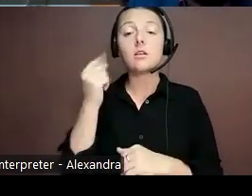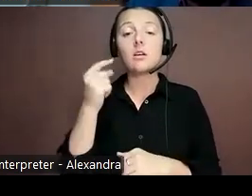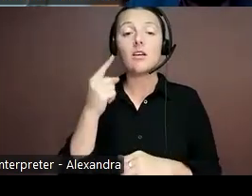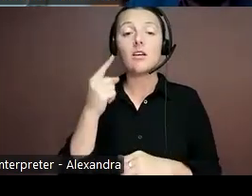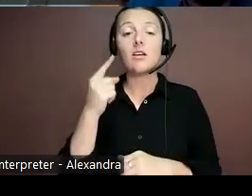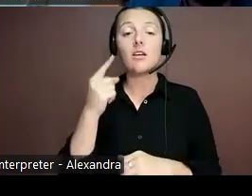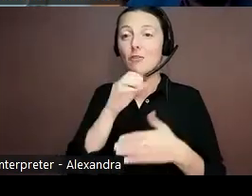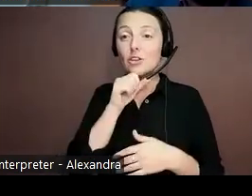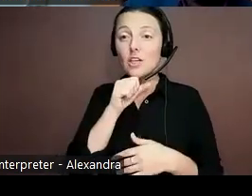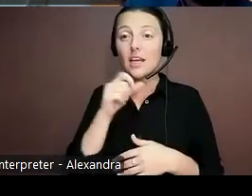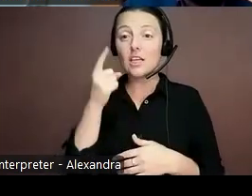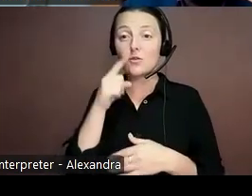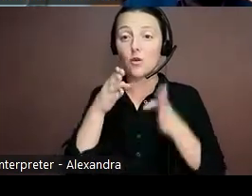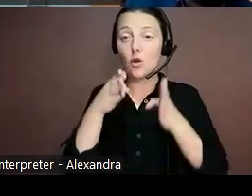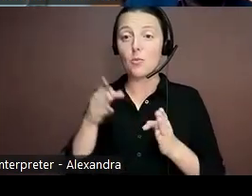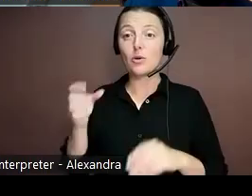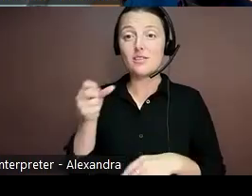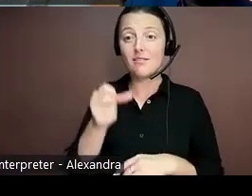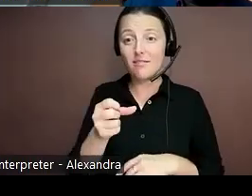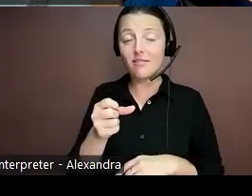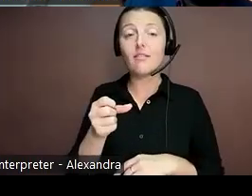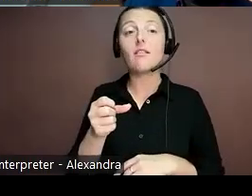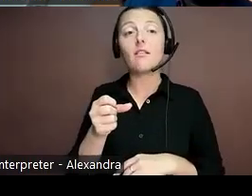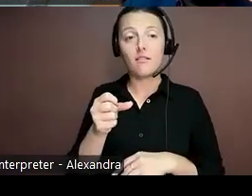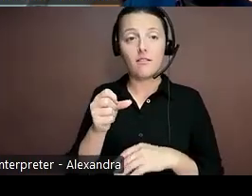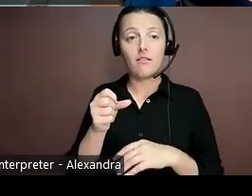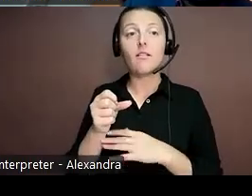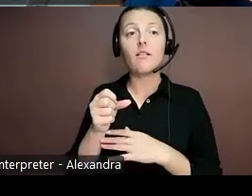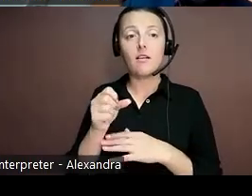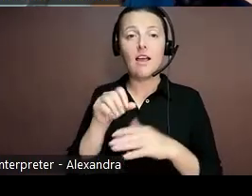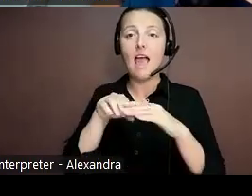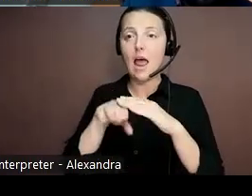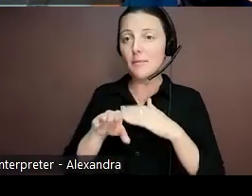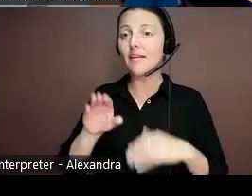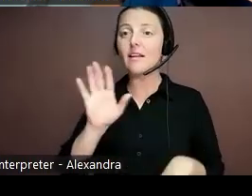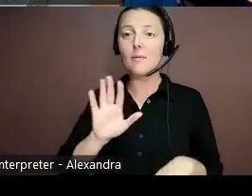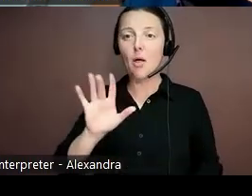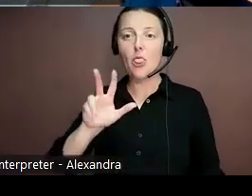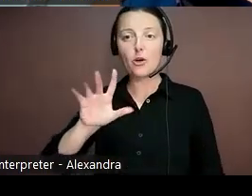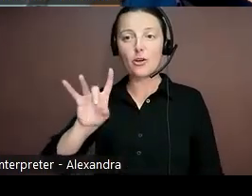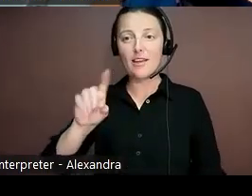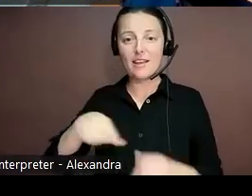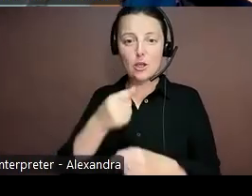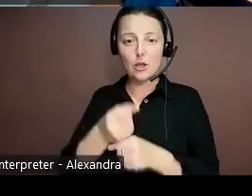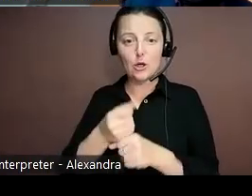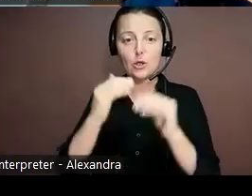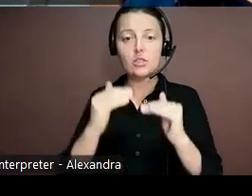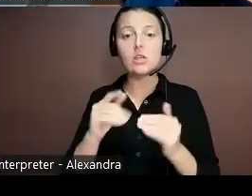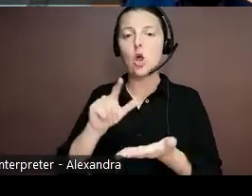about 38 years um uh low levels of education uh for the majority of them. They're mostly males